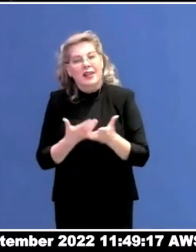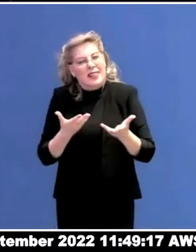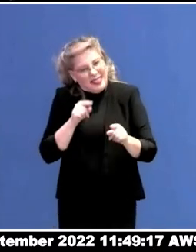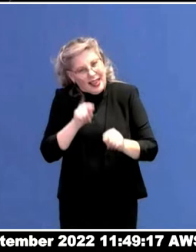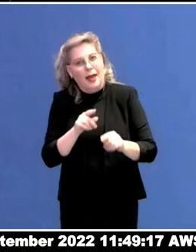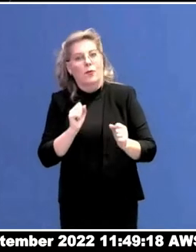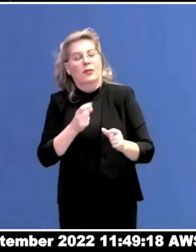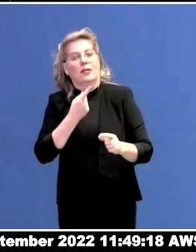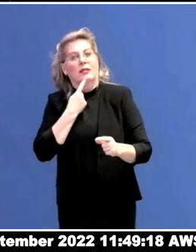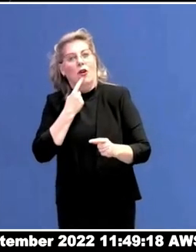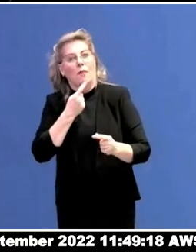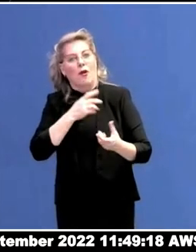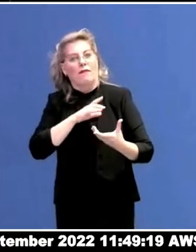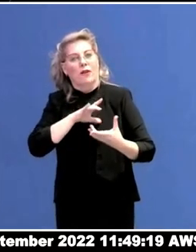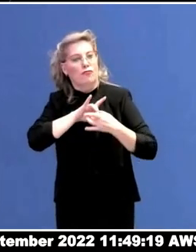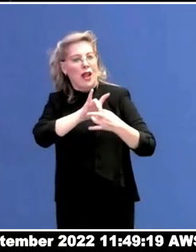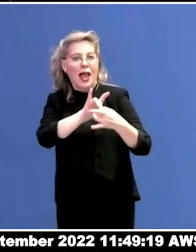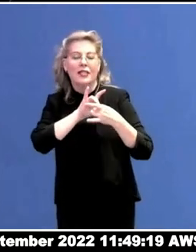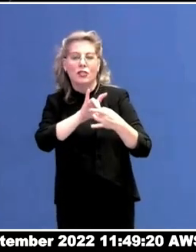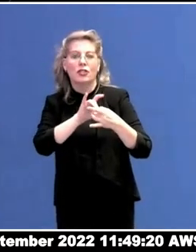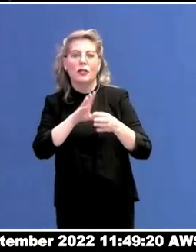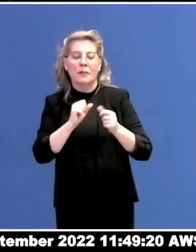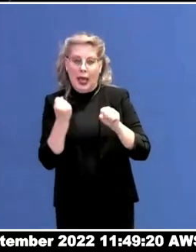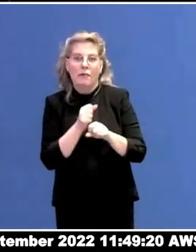And I was very fortunate because I was working with, of course, Gerry.